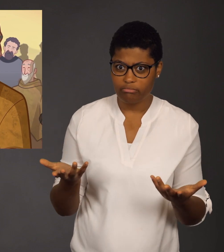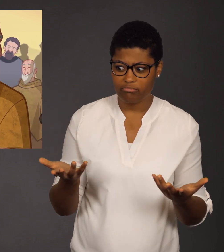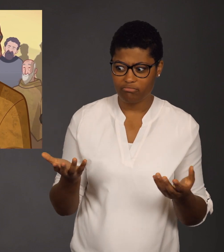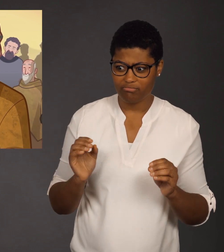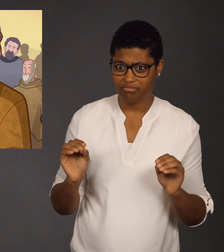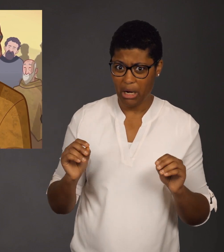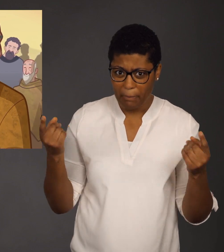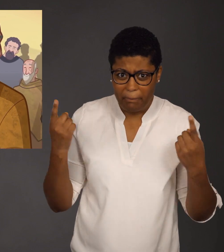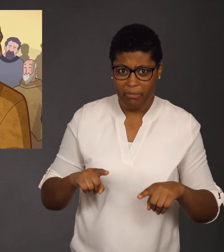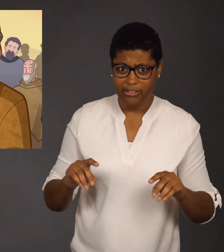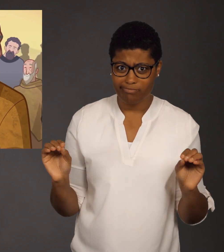but nothing happened.